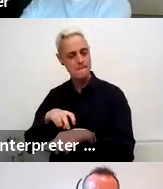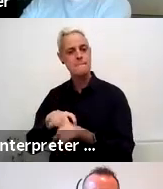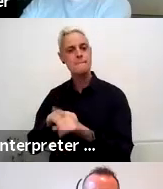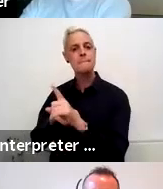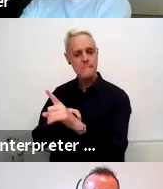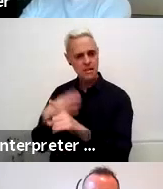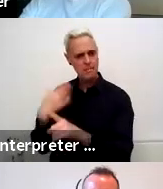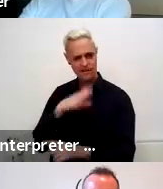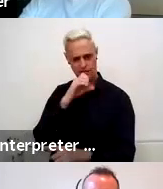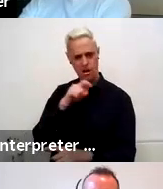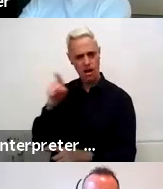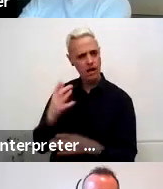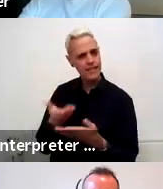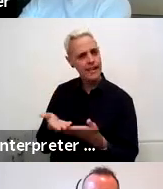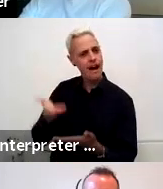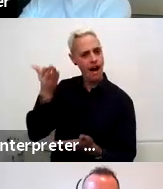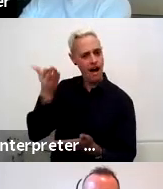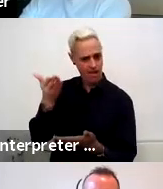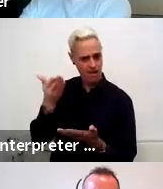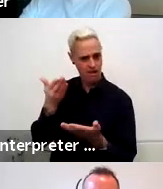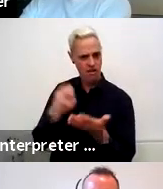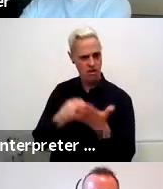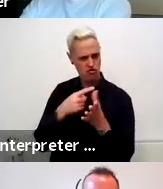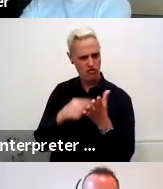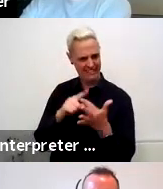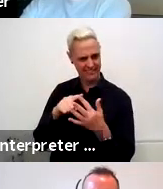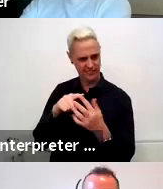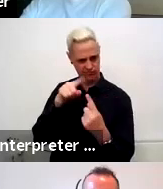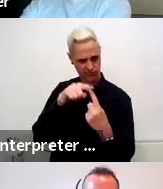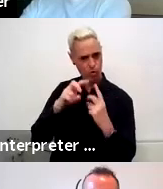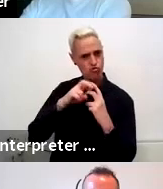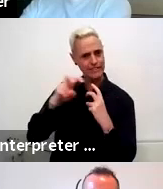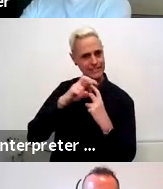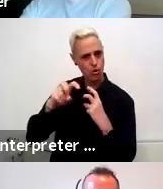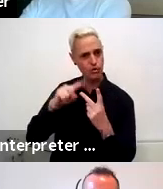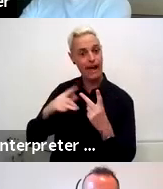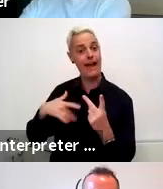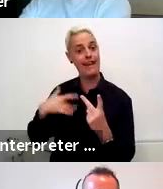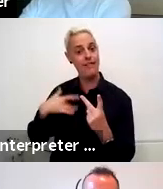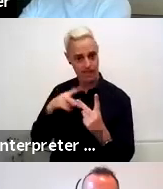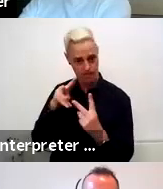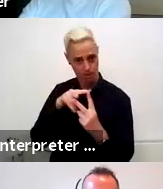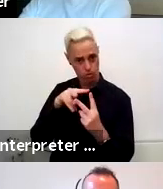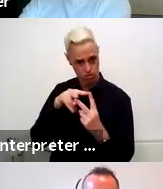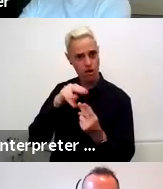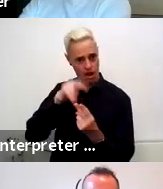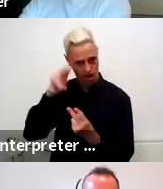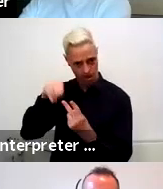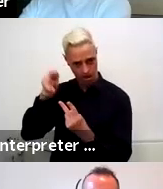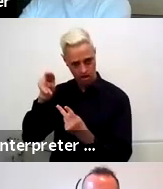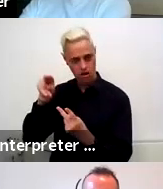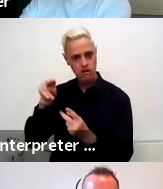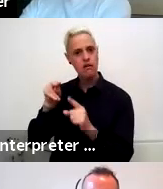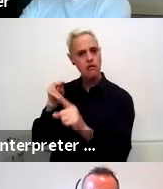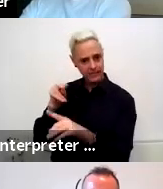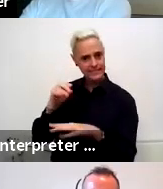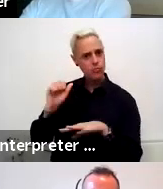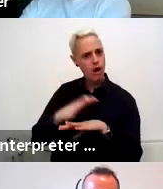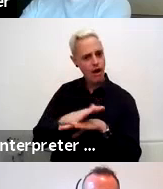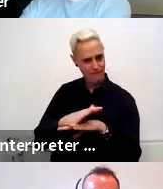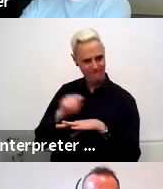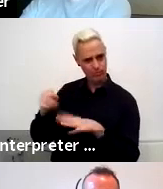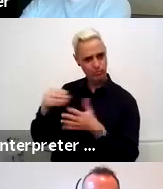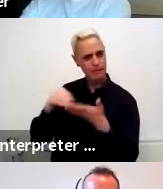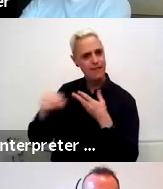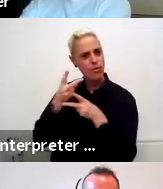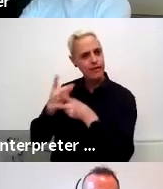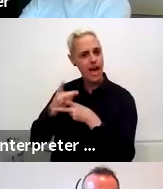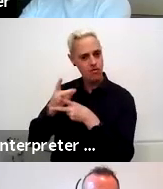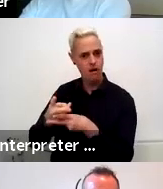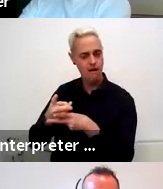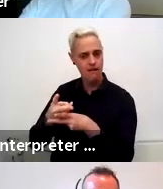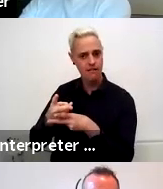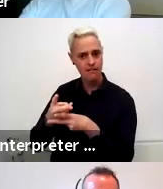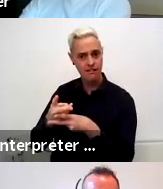There was a gentleman who was on higher rates for both transports unbelieving wife got paid care rose.